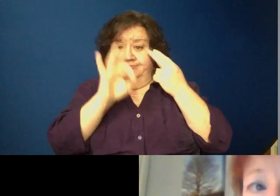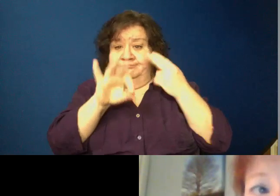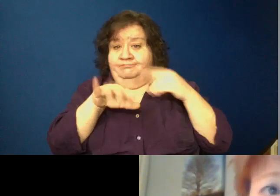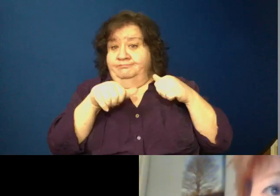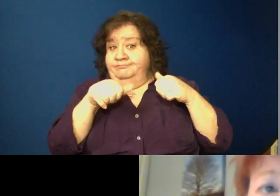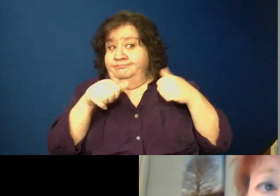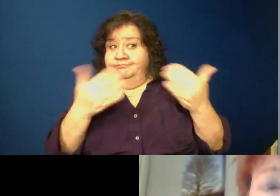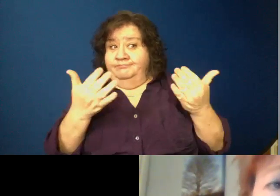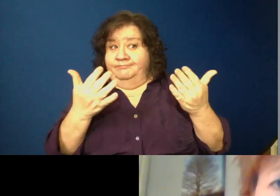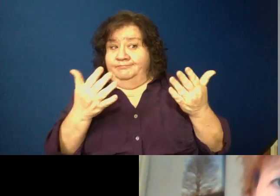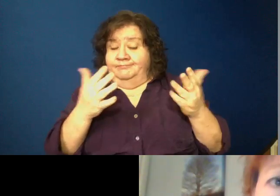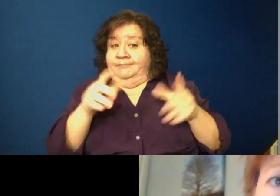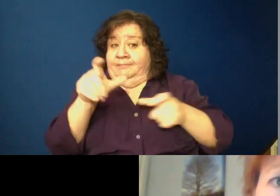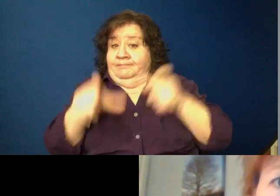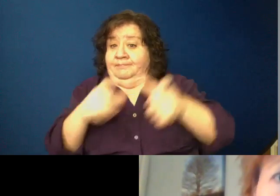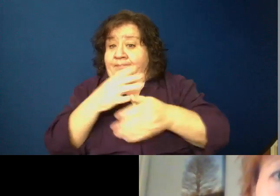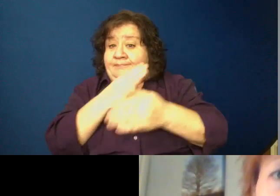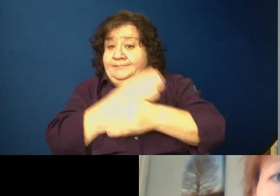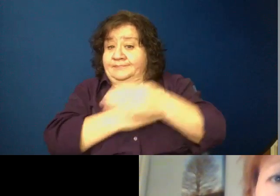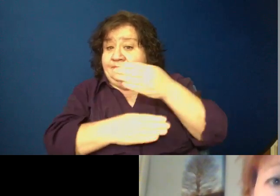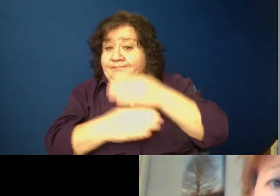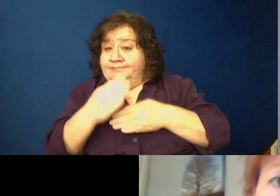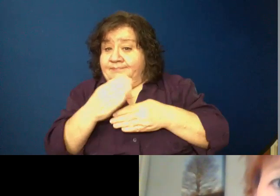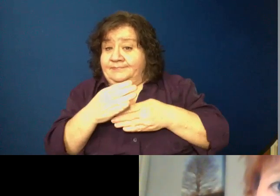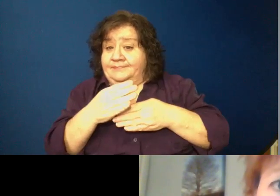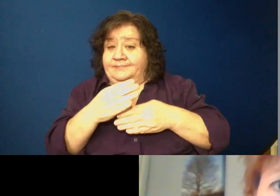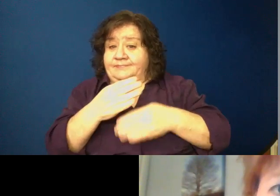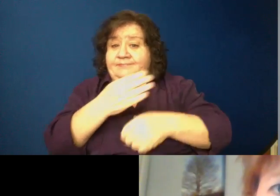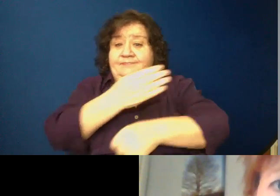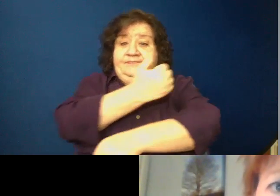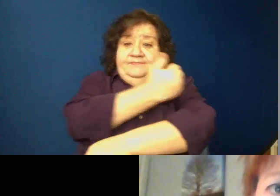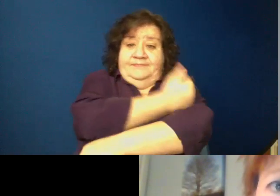she mentioned people with sensory disabilities but i think this is kind of guidance should be created